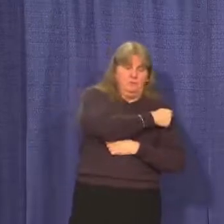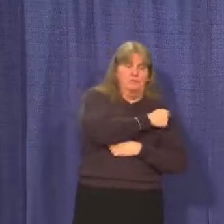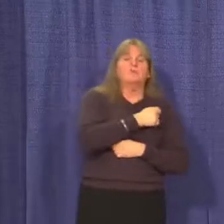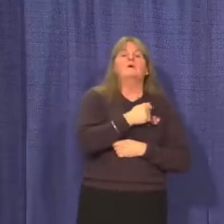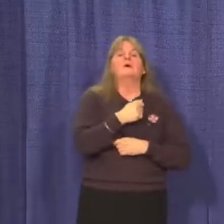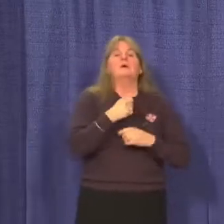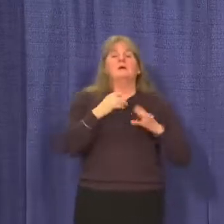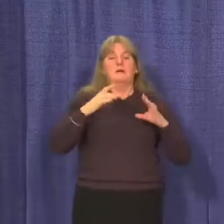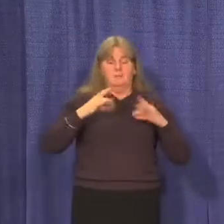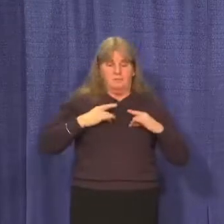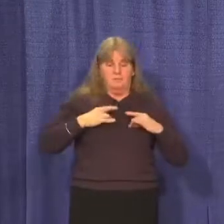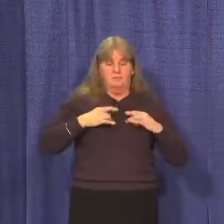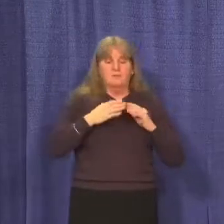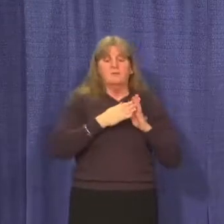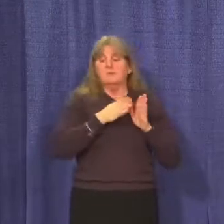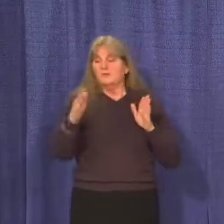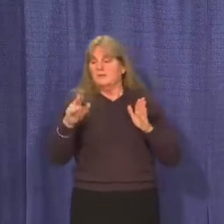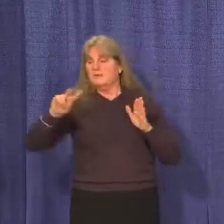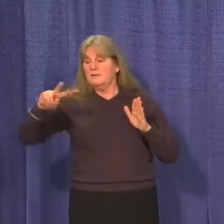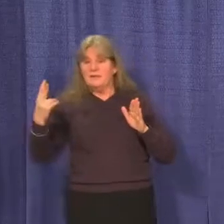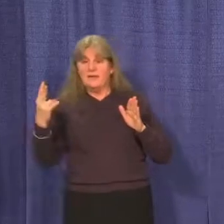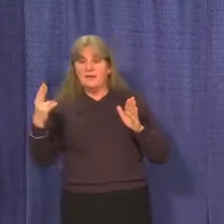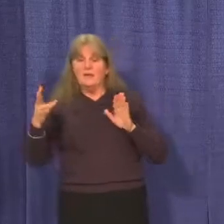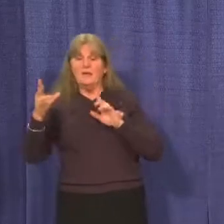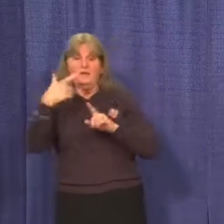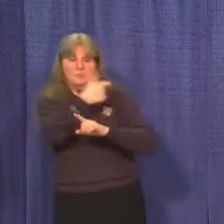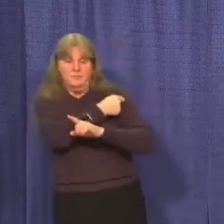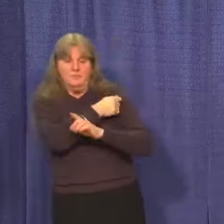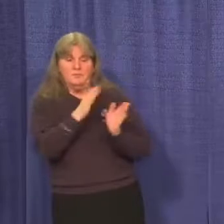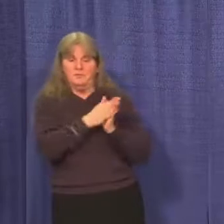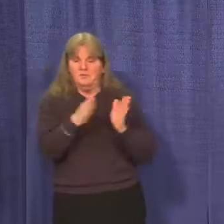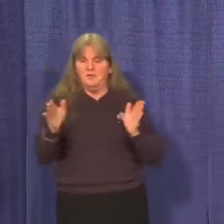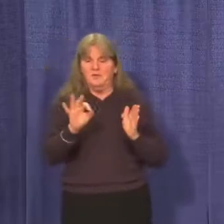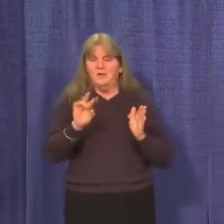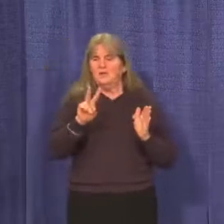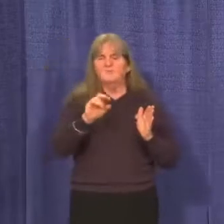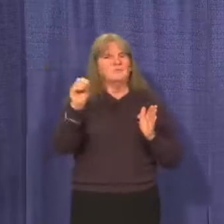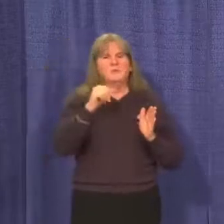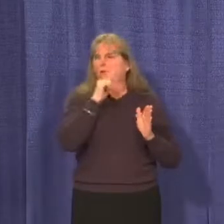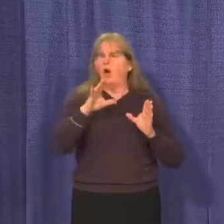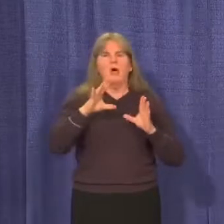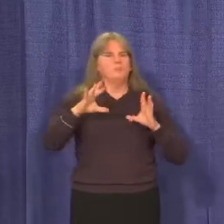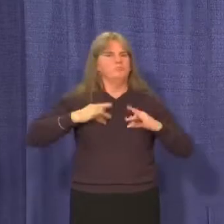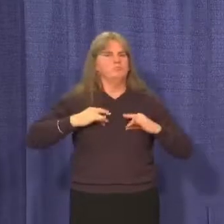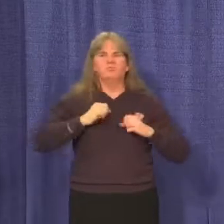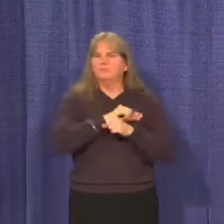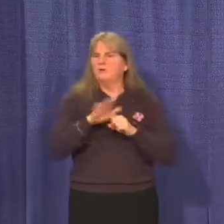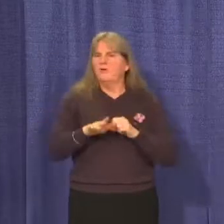So that looks very promising. Of course again, that was almost like a byproduct.